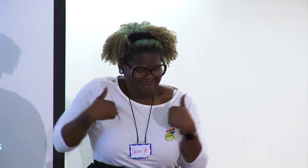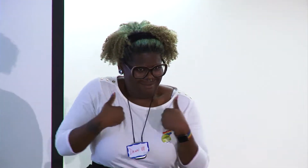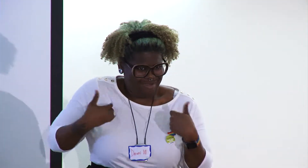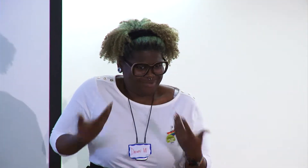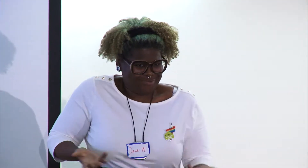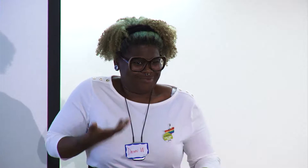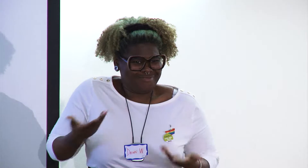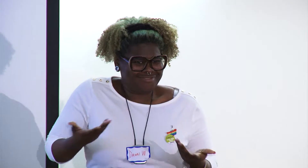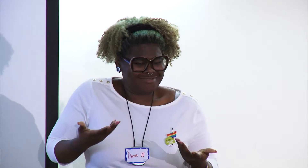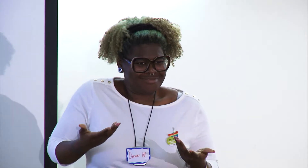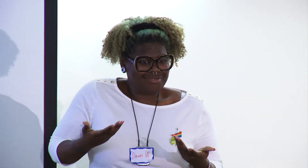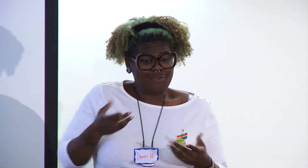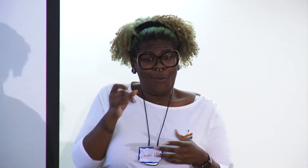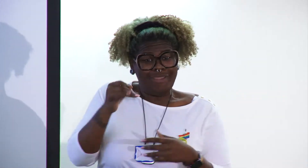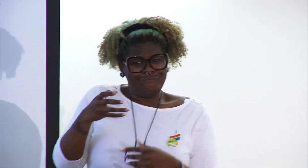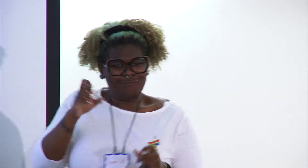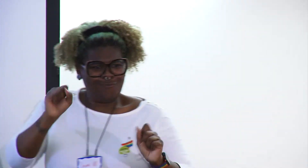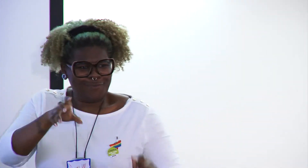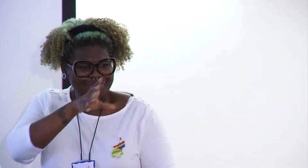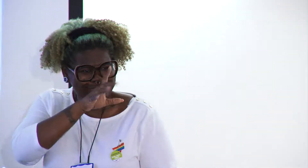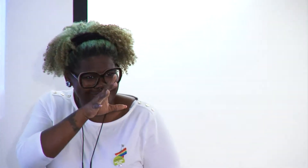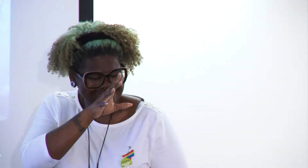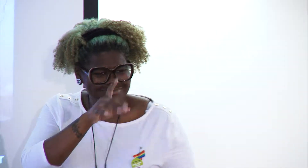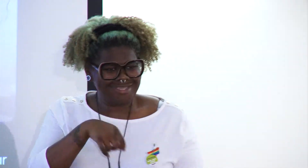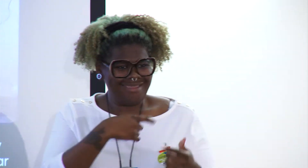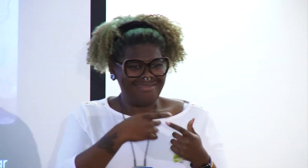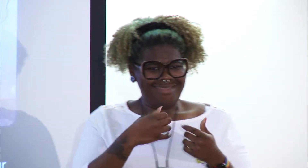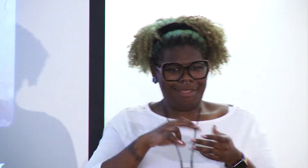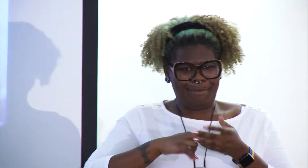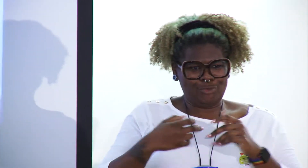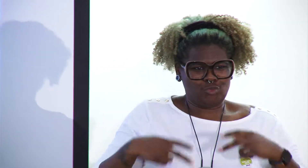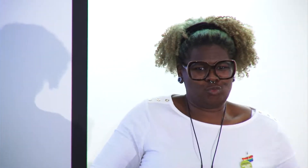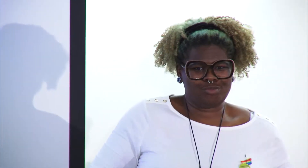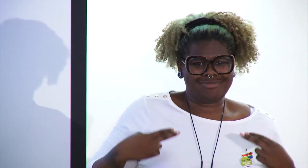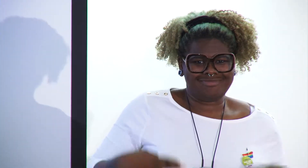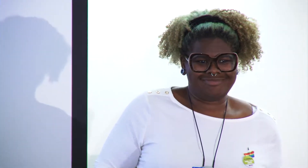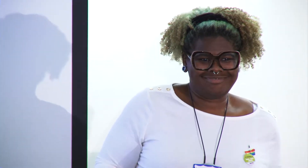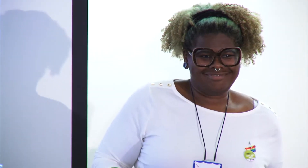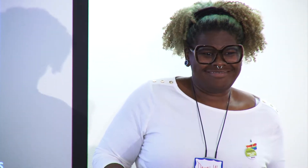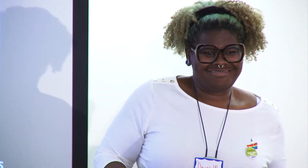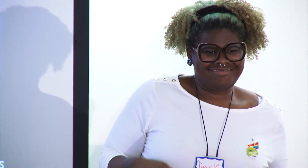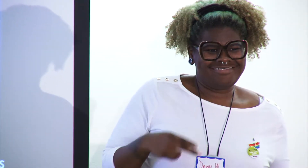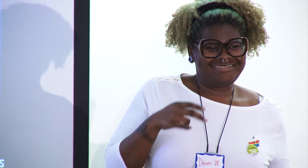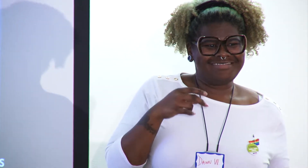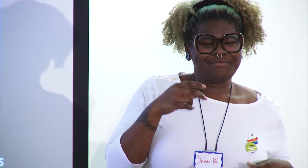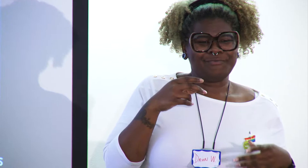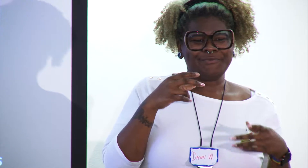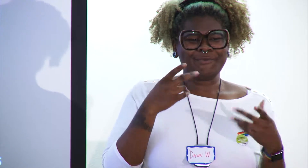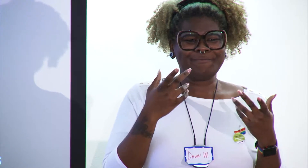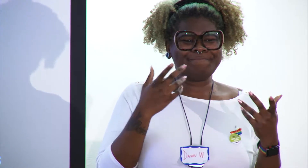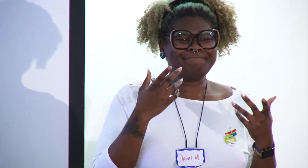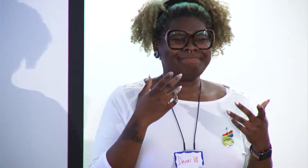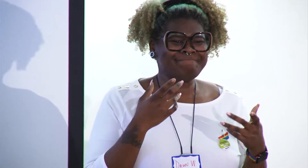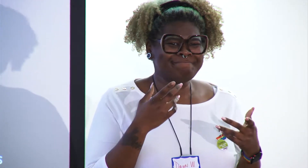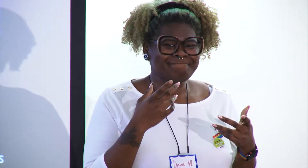aspect of a human being. If one does not use spoken language, then one is more of an animal than a human being.